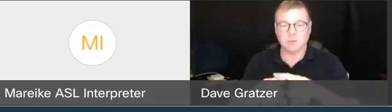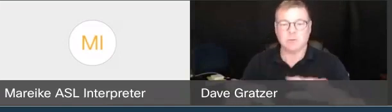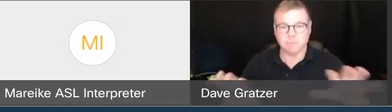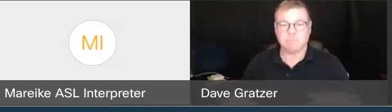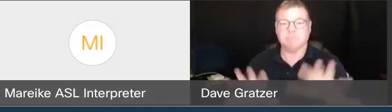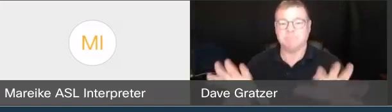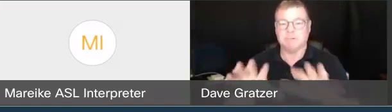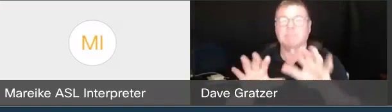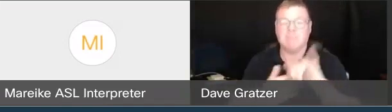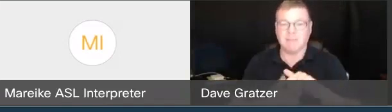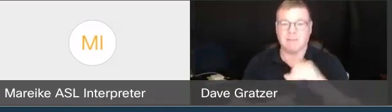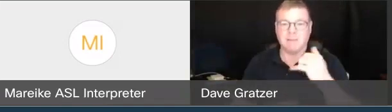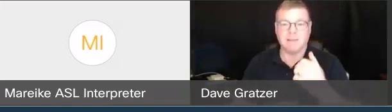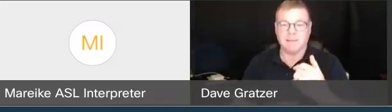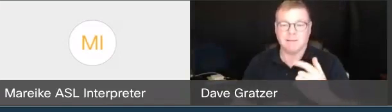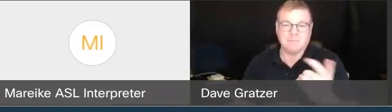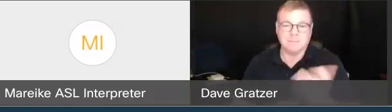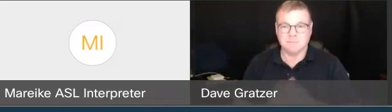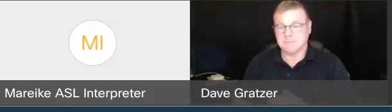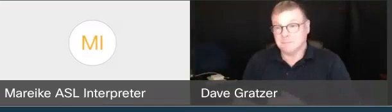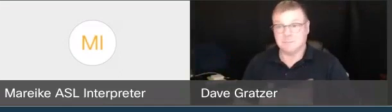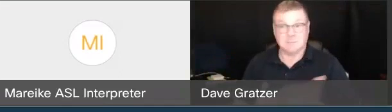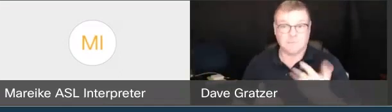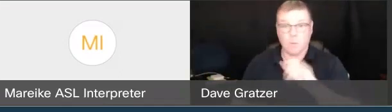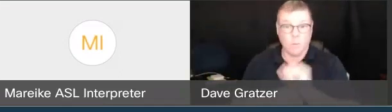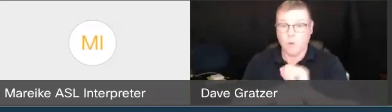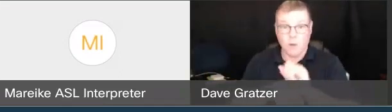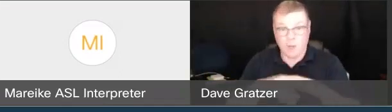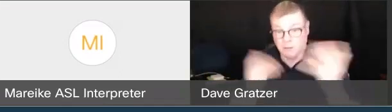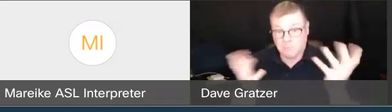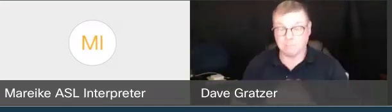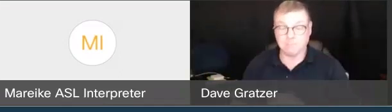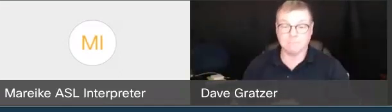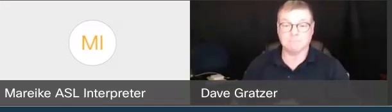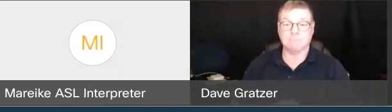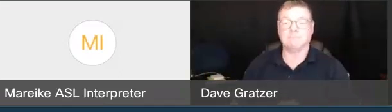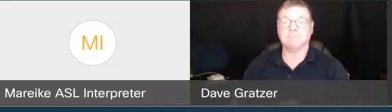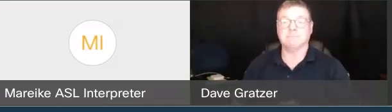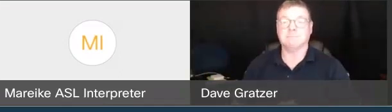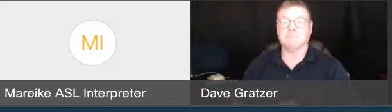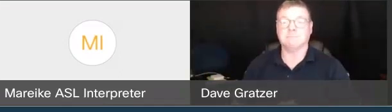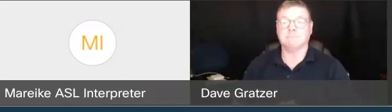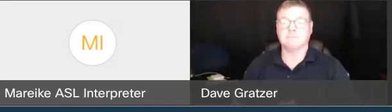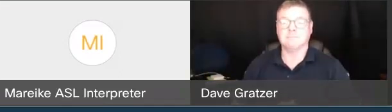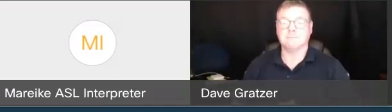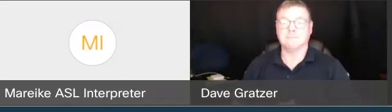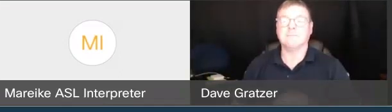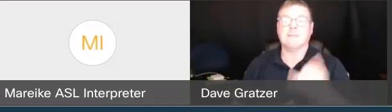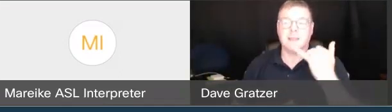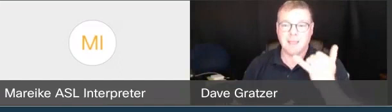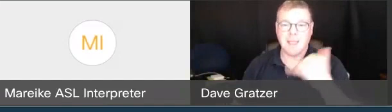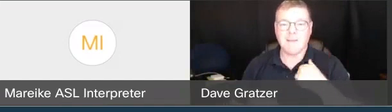something that we're working on. - And now that I had a little extra time,